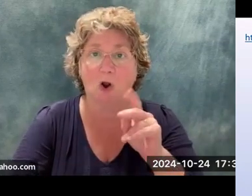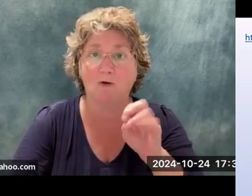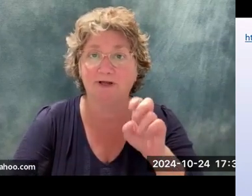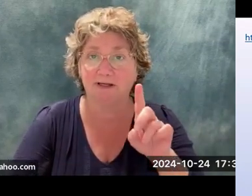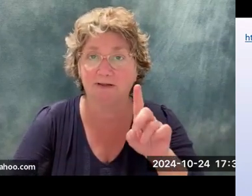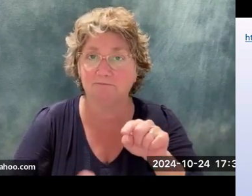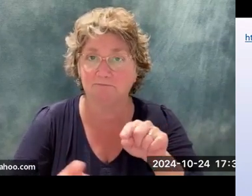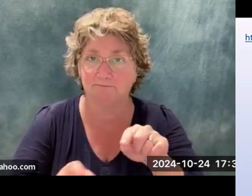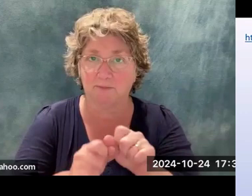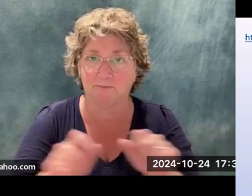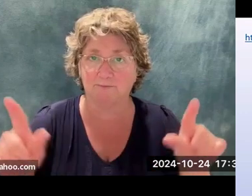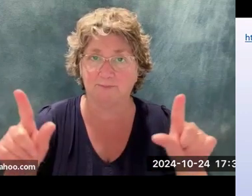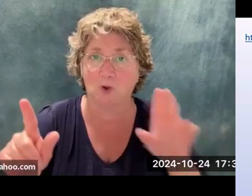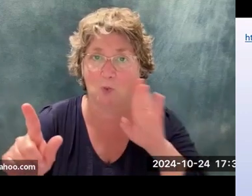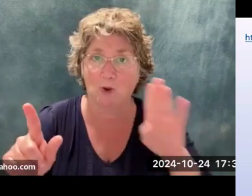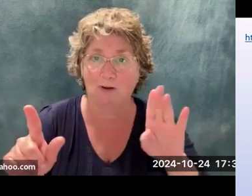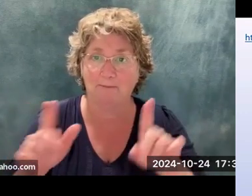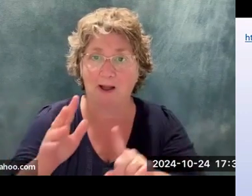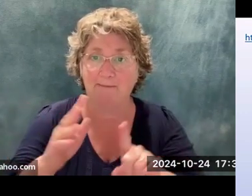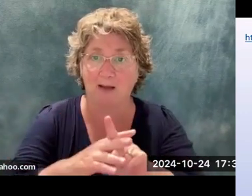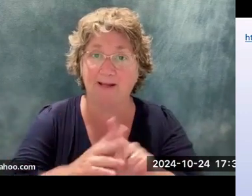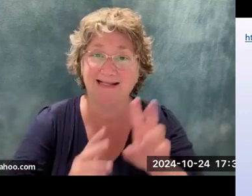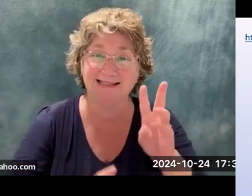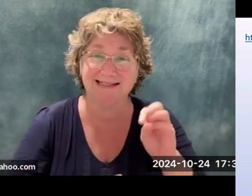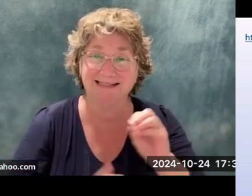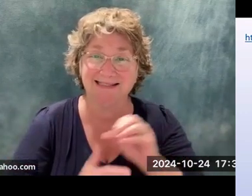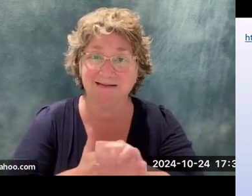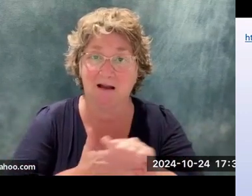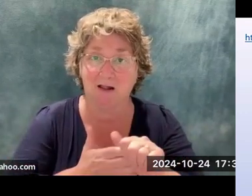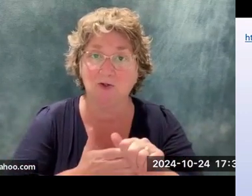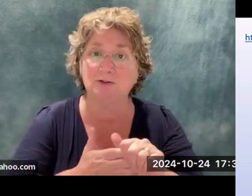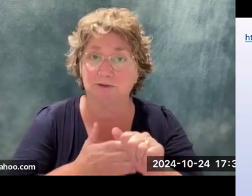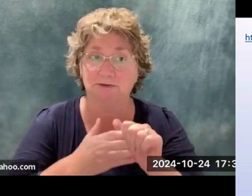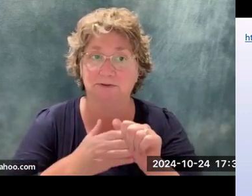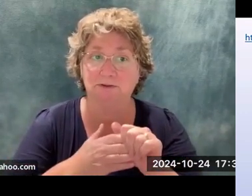And you can spend $60 on a window fan,